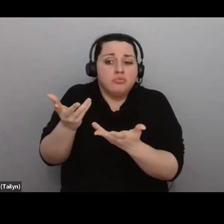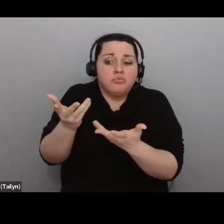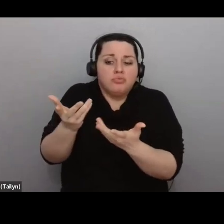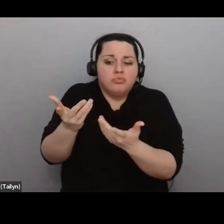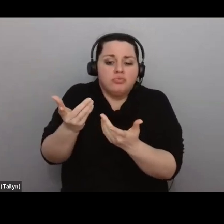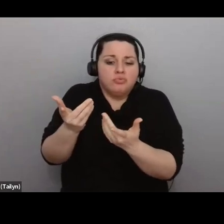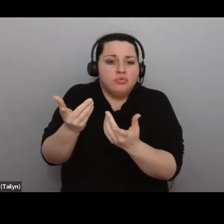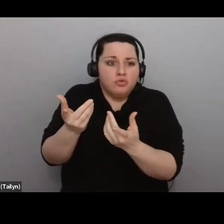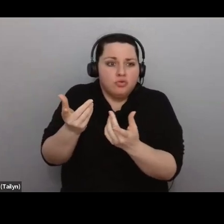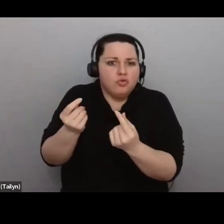mlong: to then have